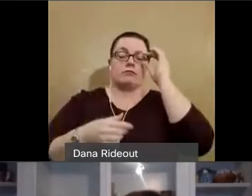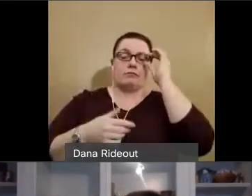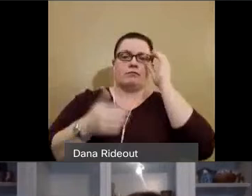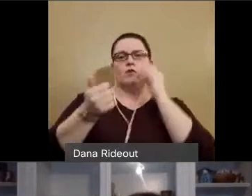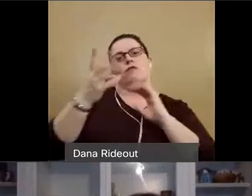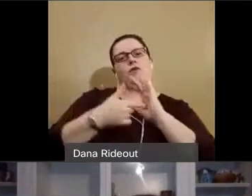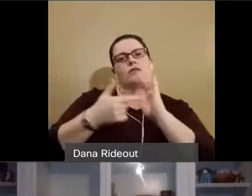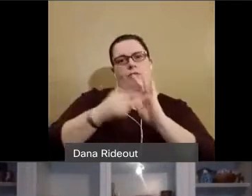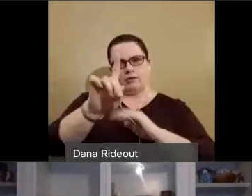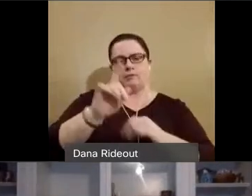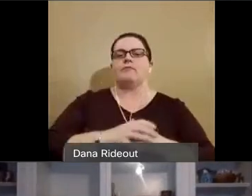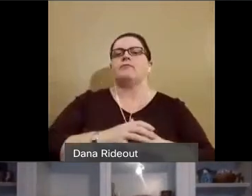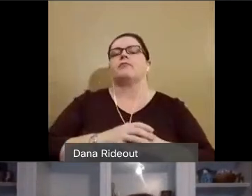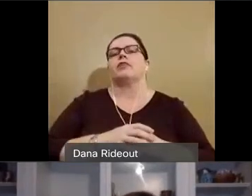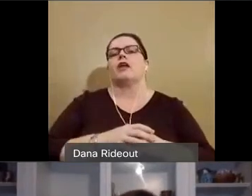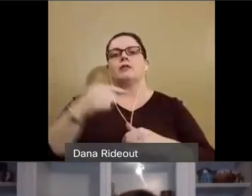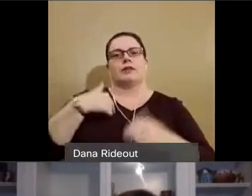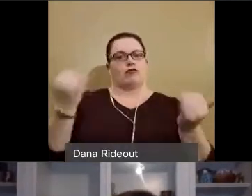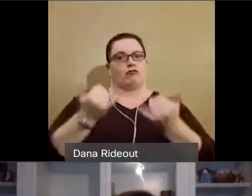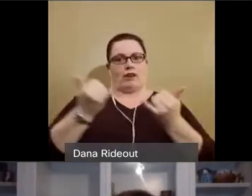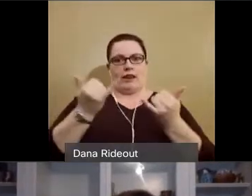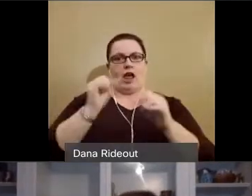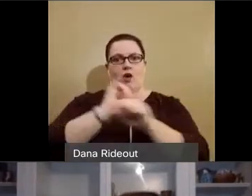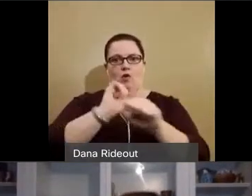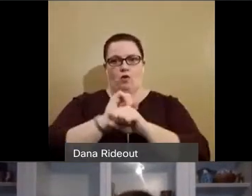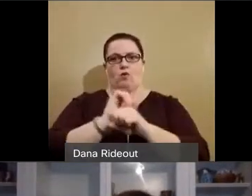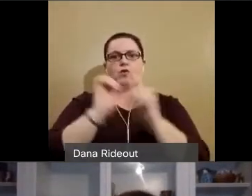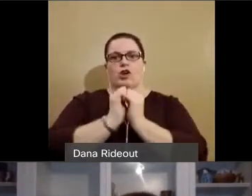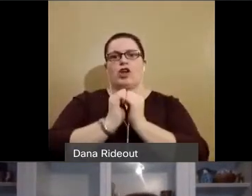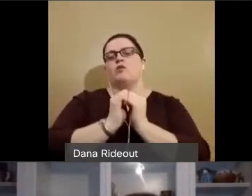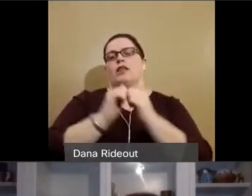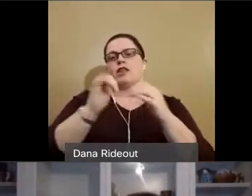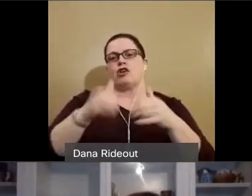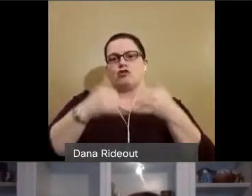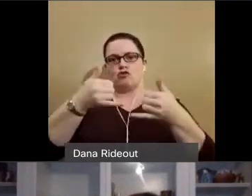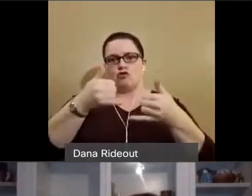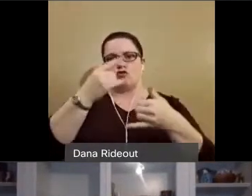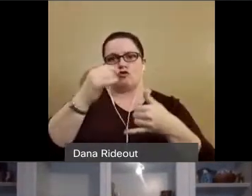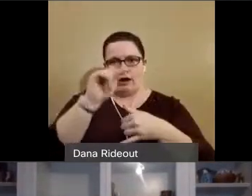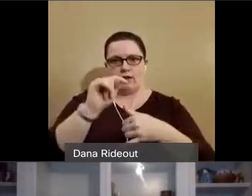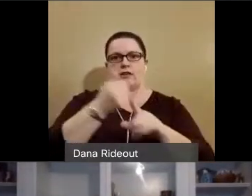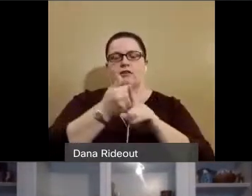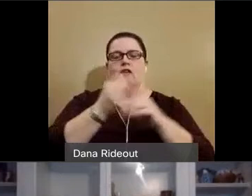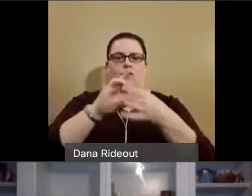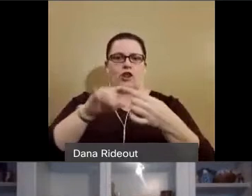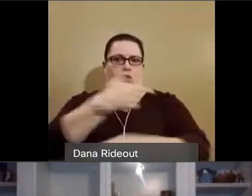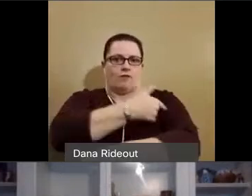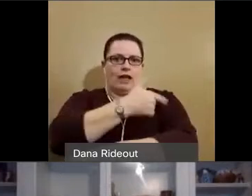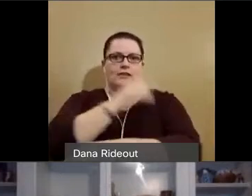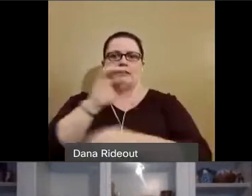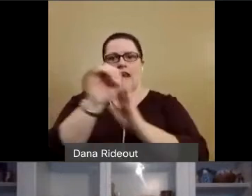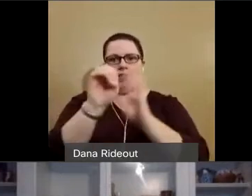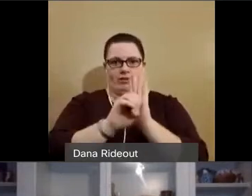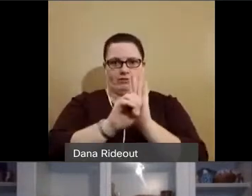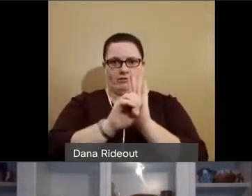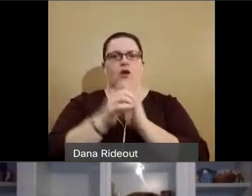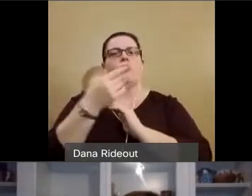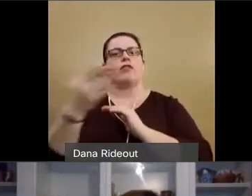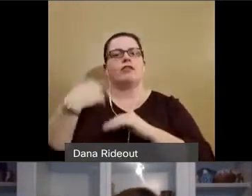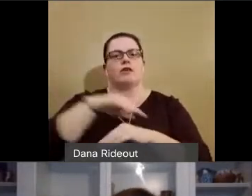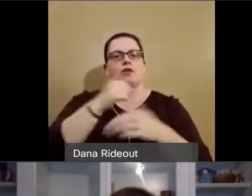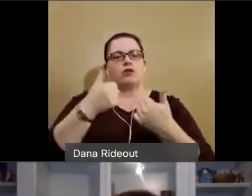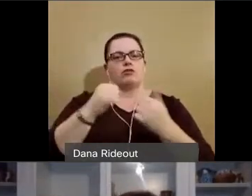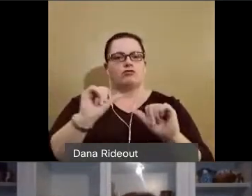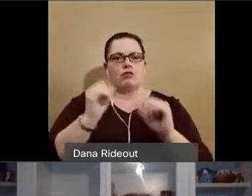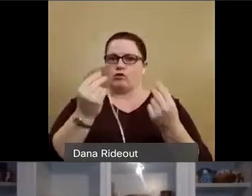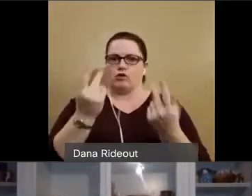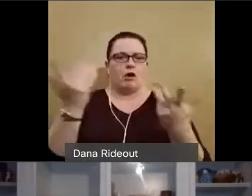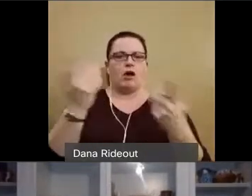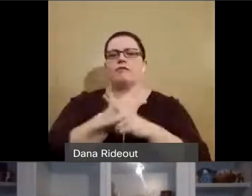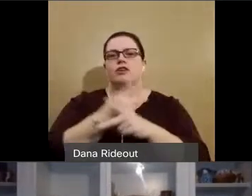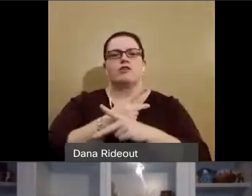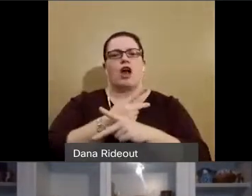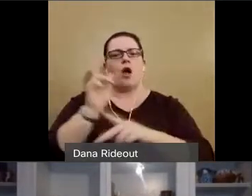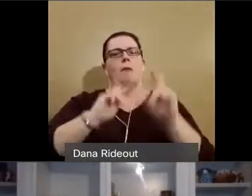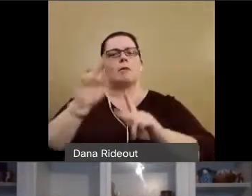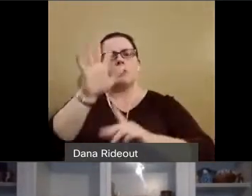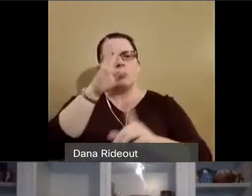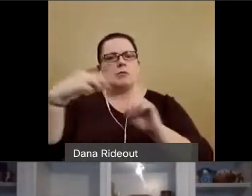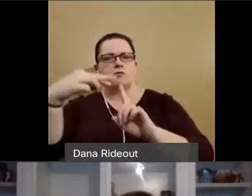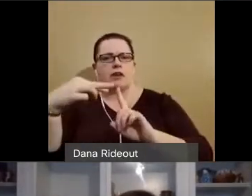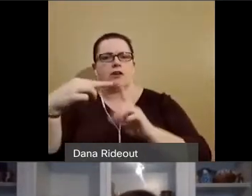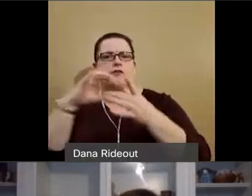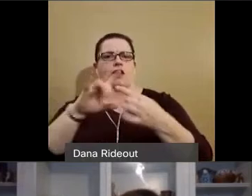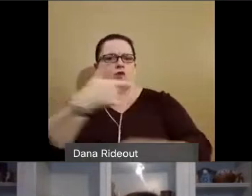I am, uh, I'm currently working on a grant. It's a cara's grant, and we're talking about vaccine ethics and 1 of the things we're trying to do is figure out how people are perceiving the vaccine even though it's not even really out yet.